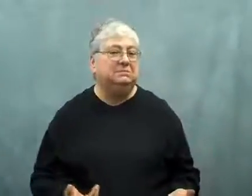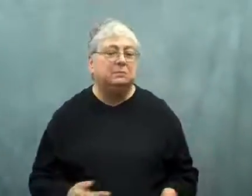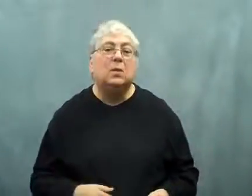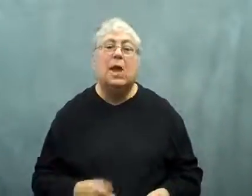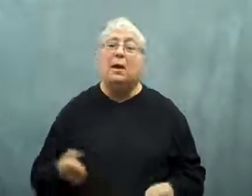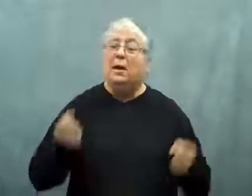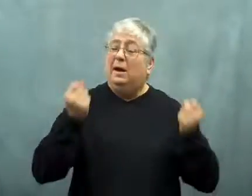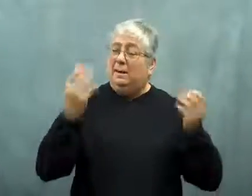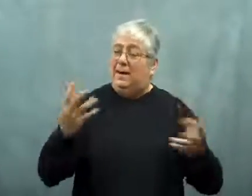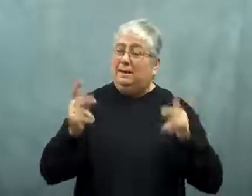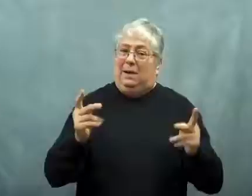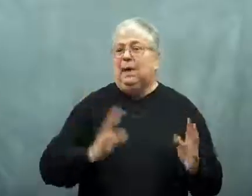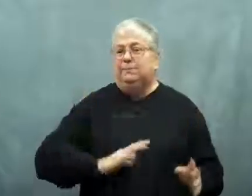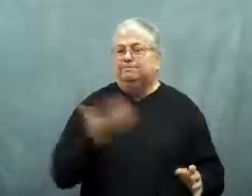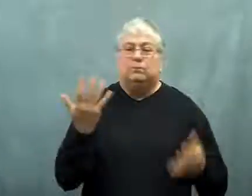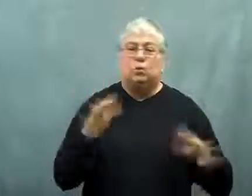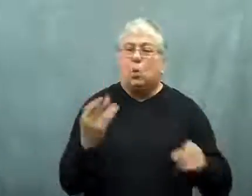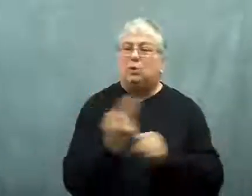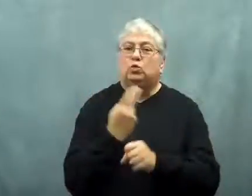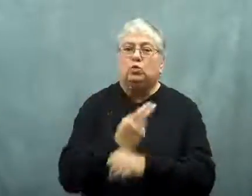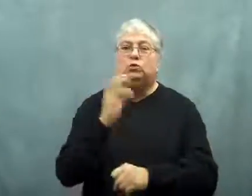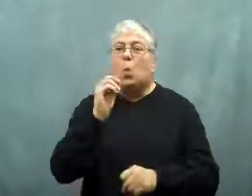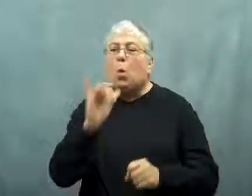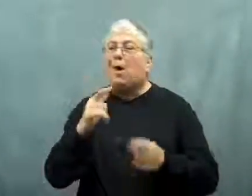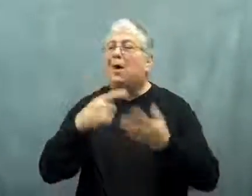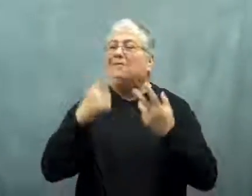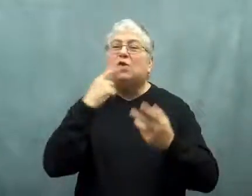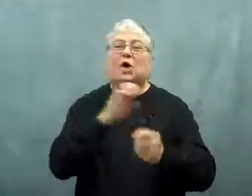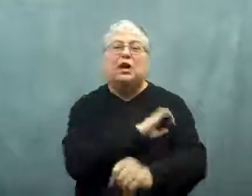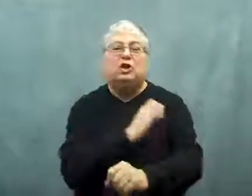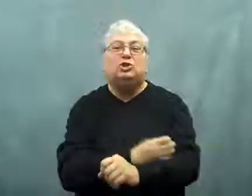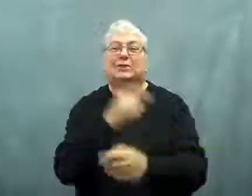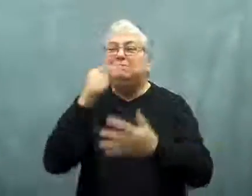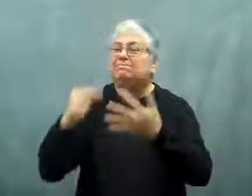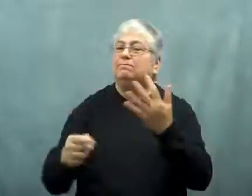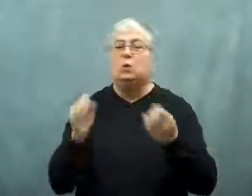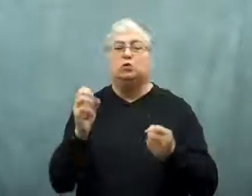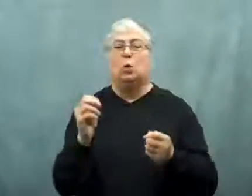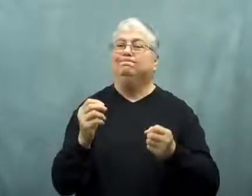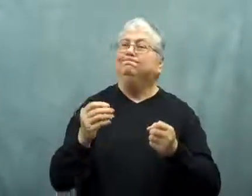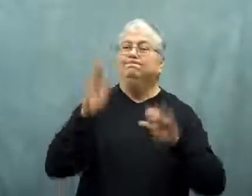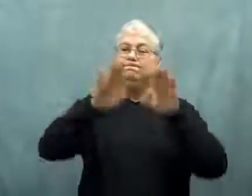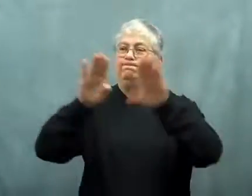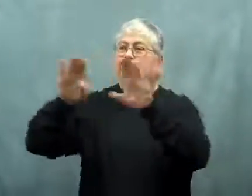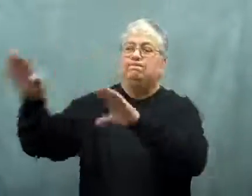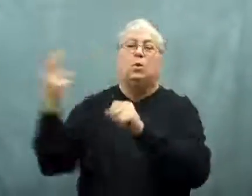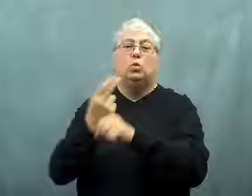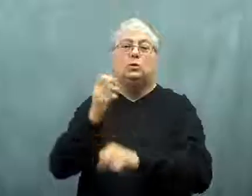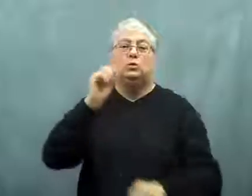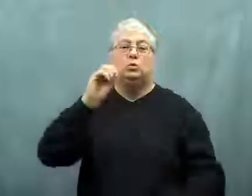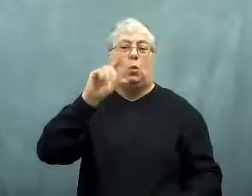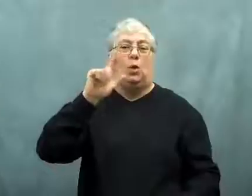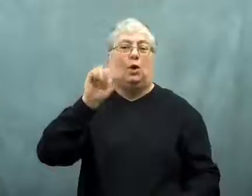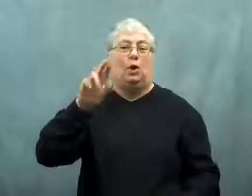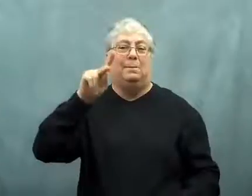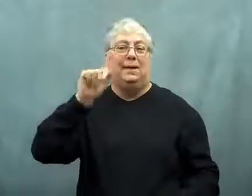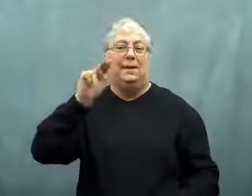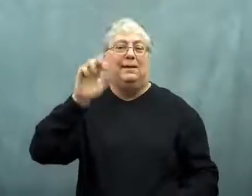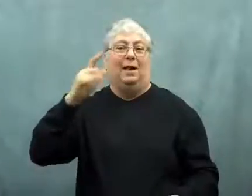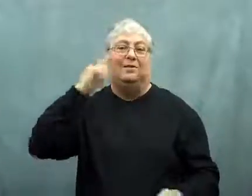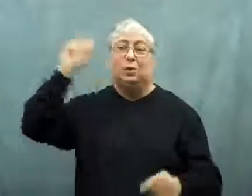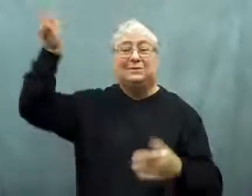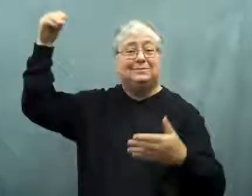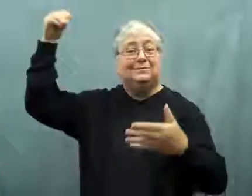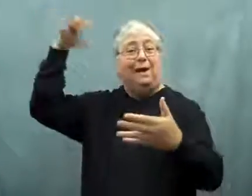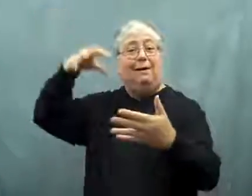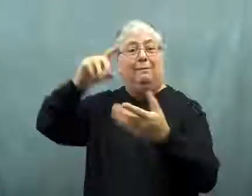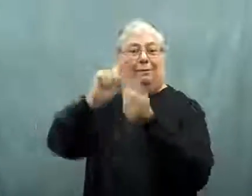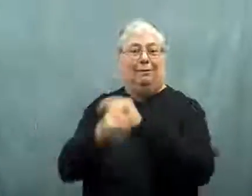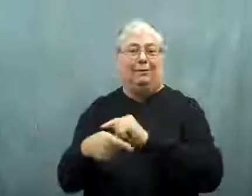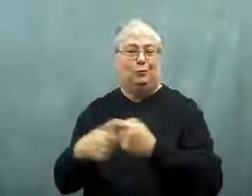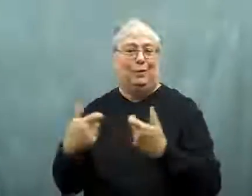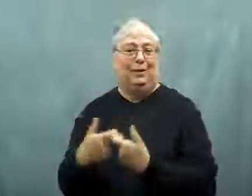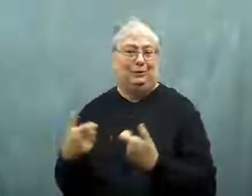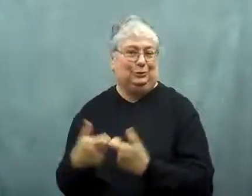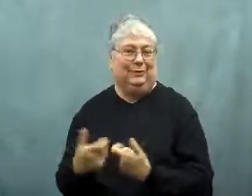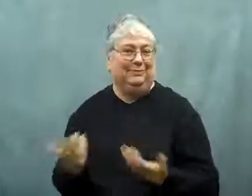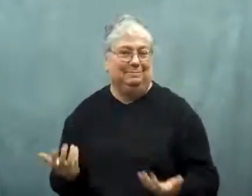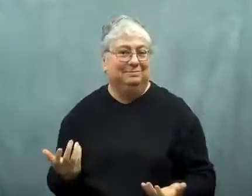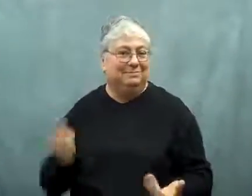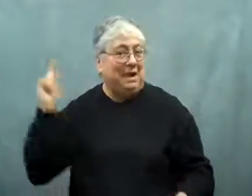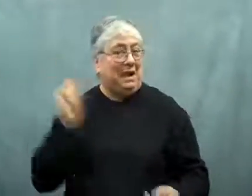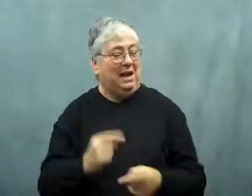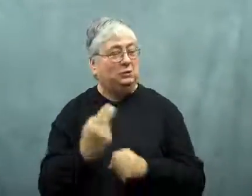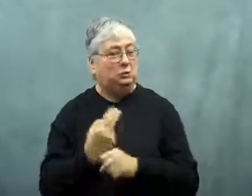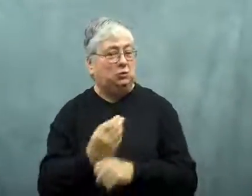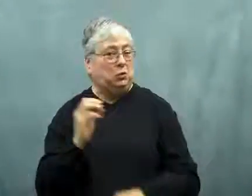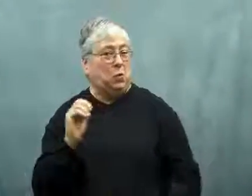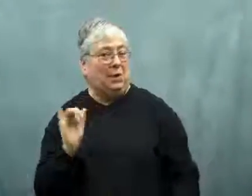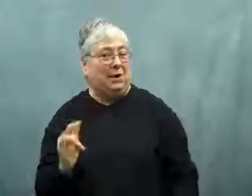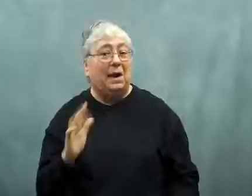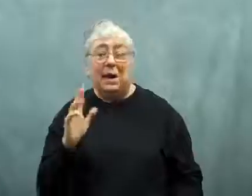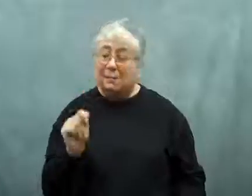Many want to reduce dependence on oil for energy, so they use solar panels.